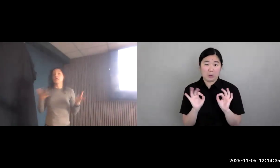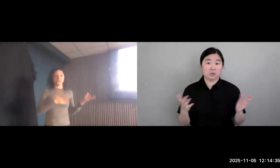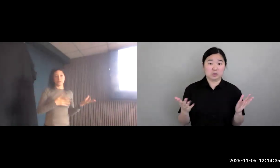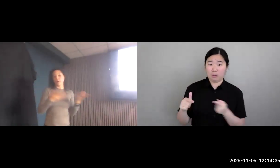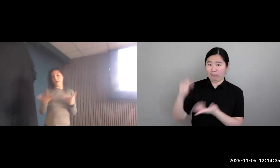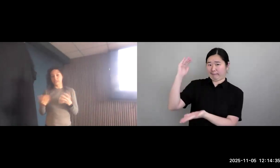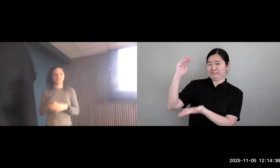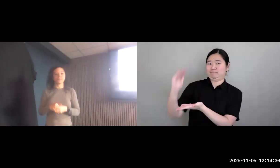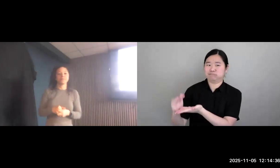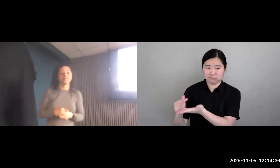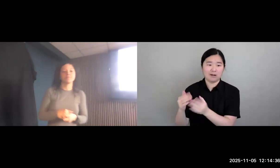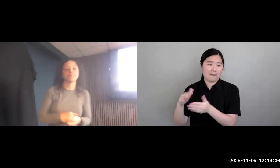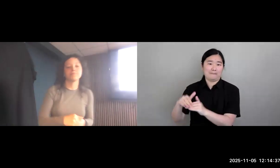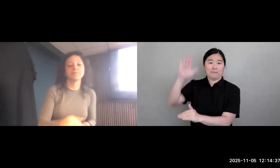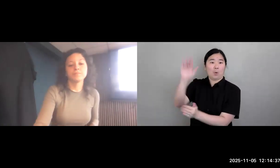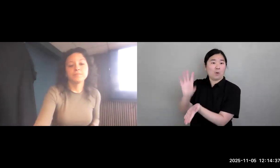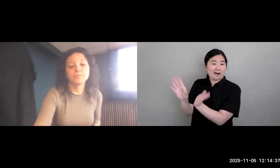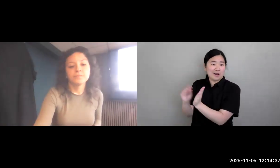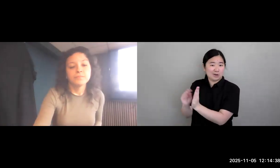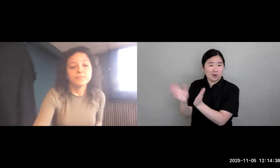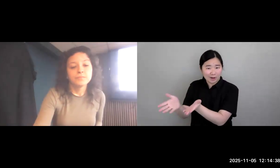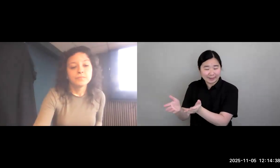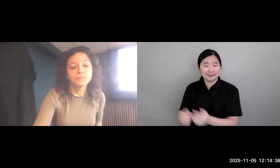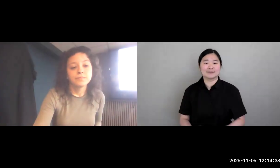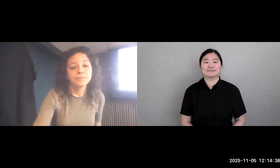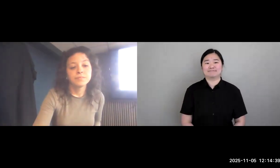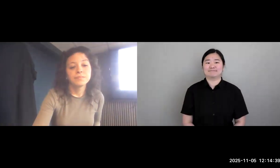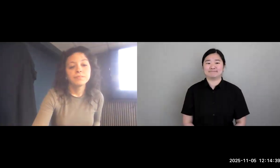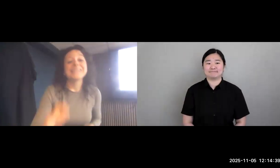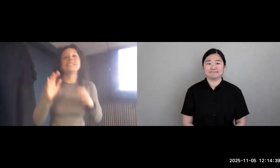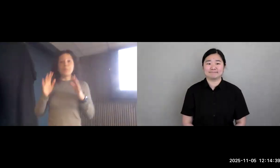and some are not.